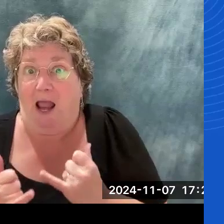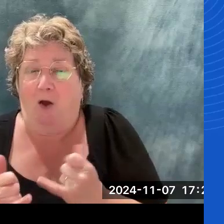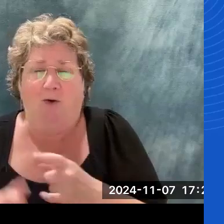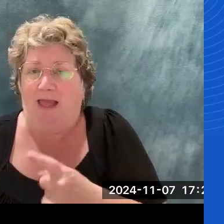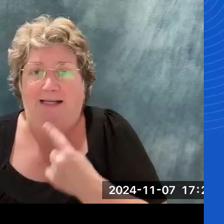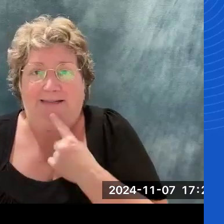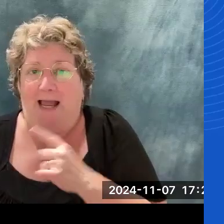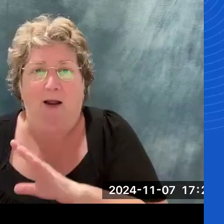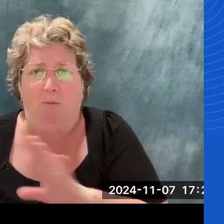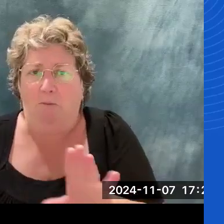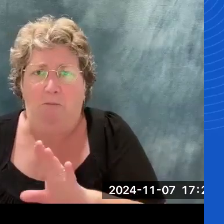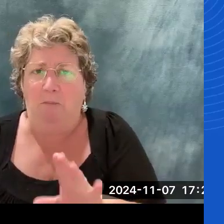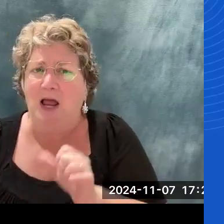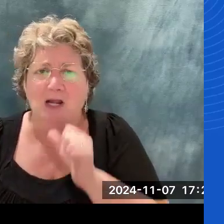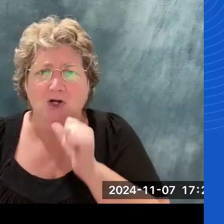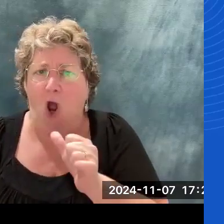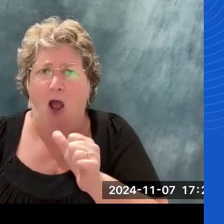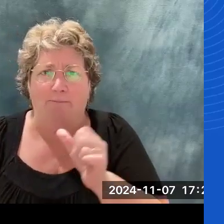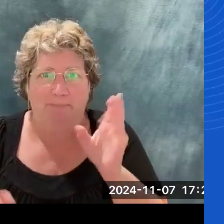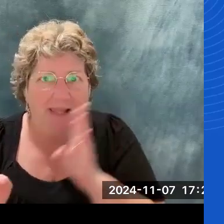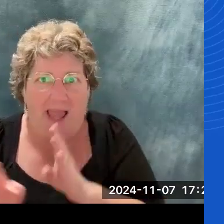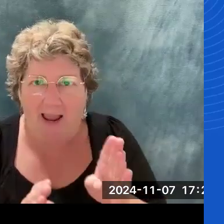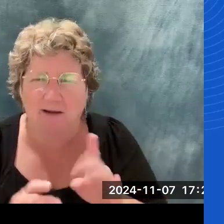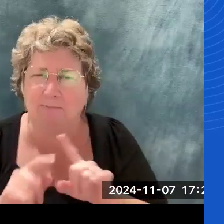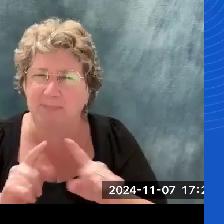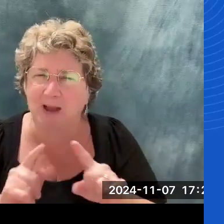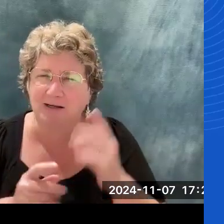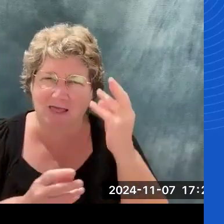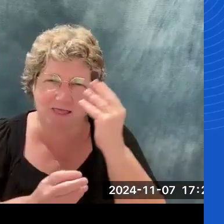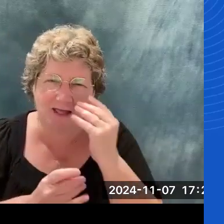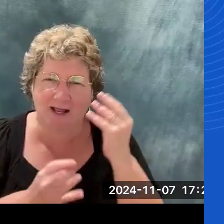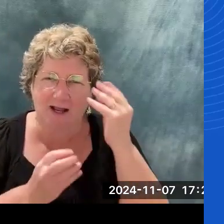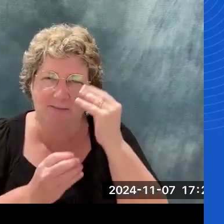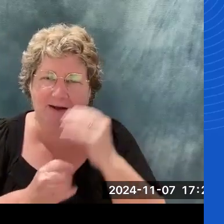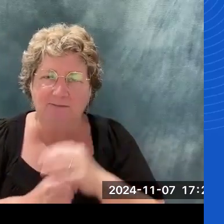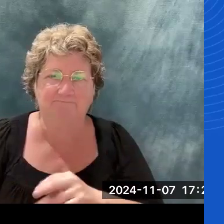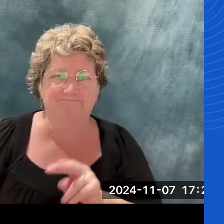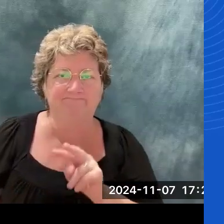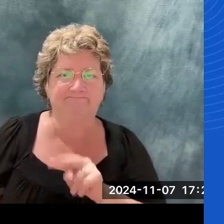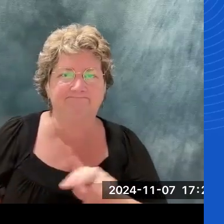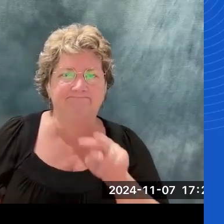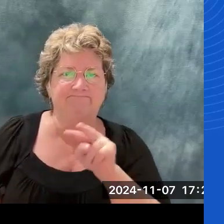It's important to acknowledge that they're still sharing distress and pain in that moment.